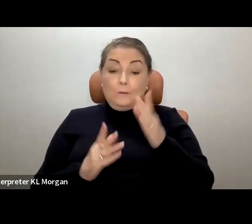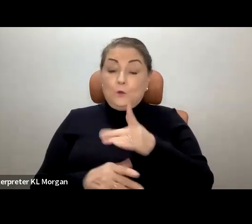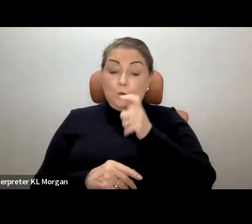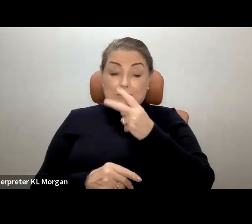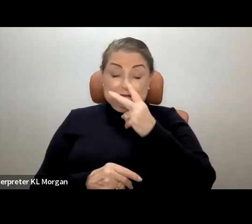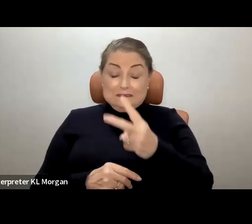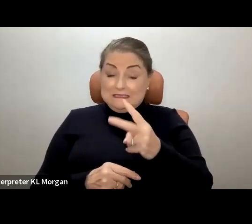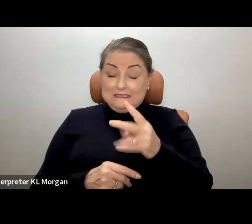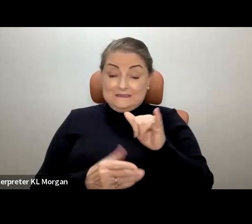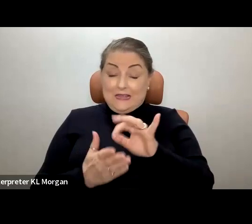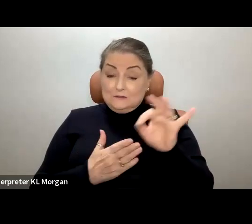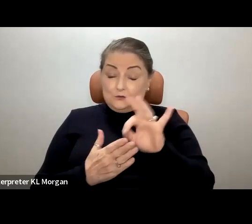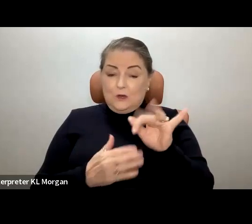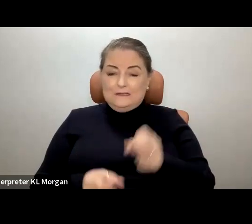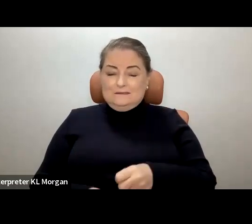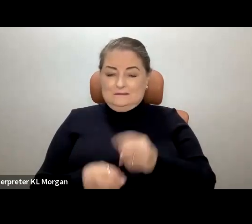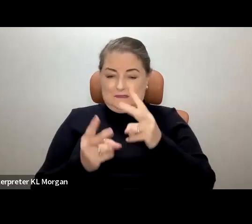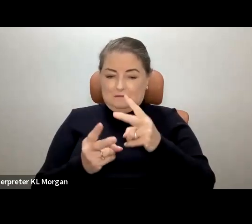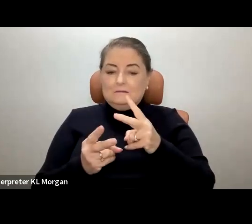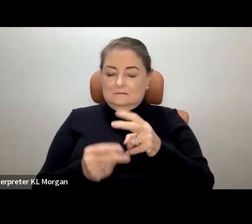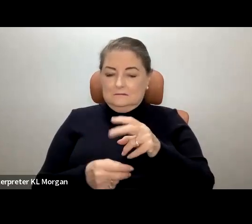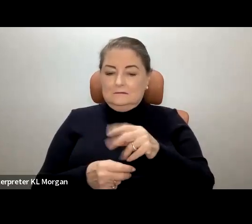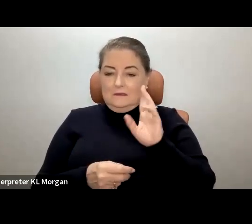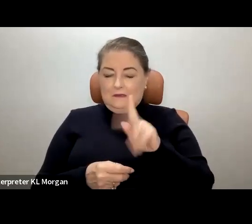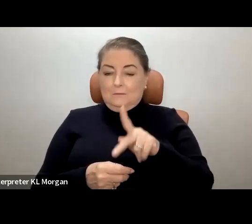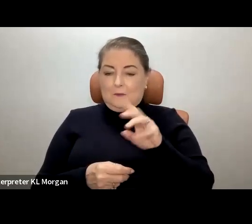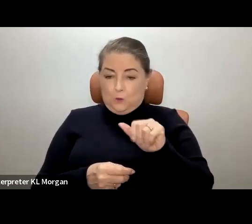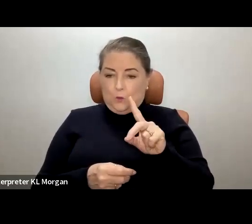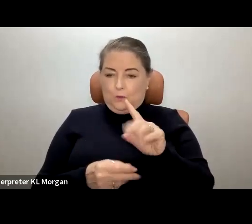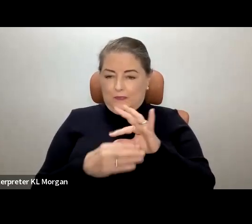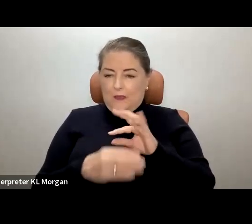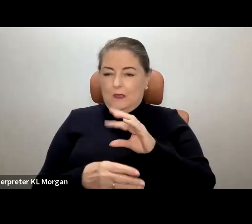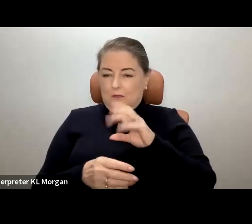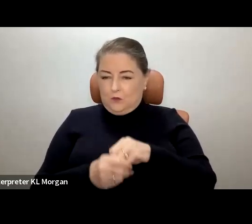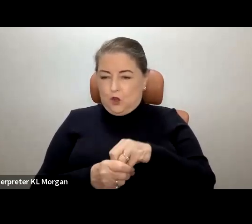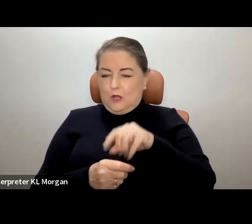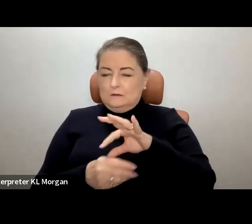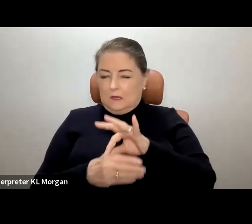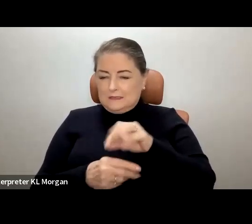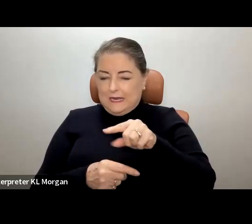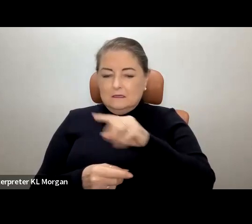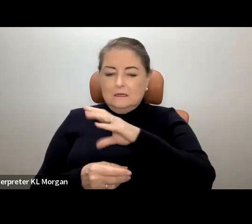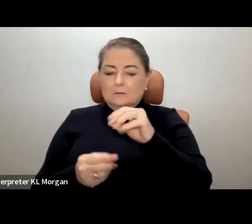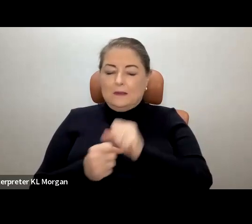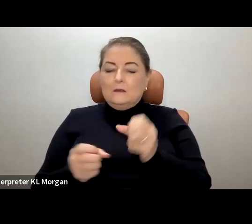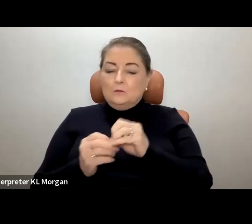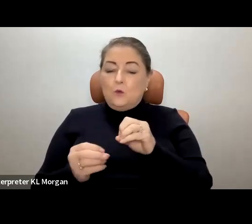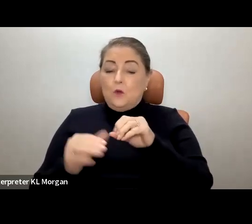content, and the score will just help you make your document accessible. As you make more accessible, your score will go